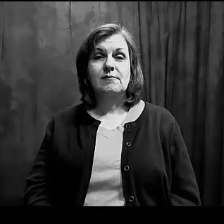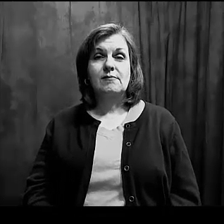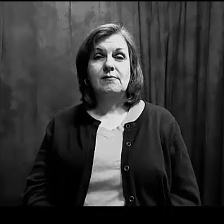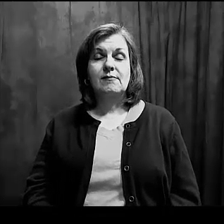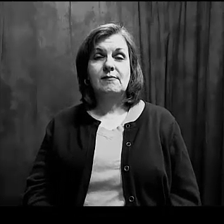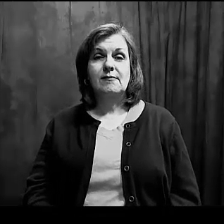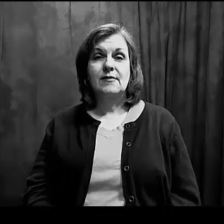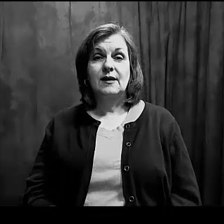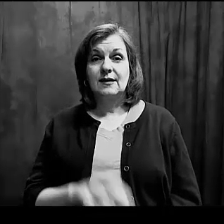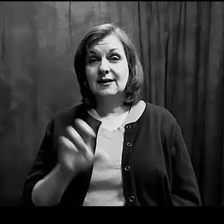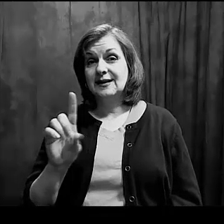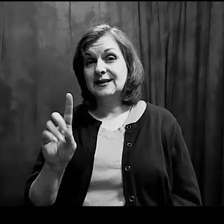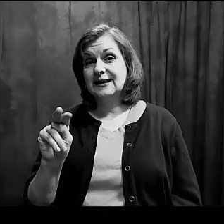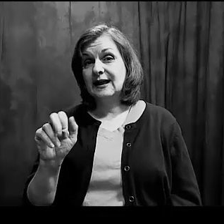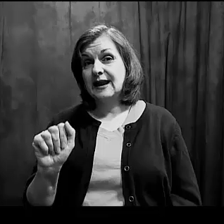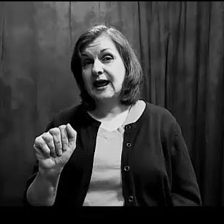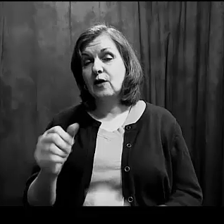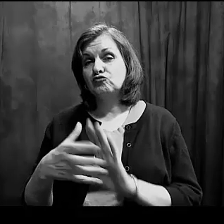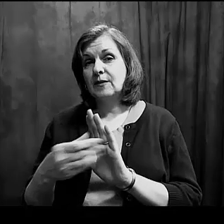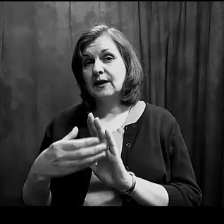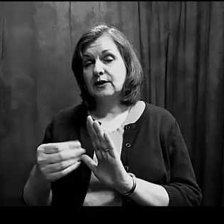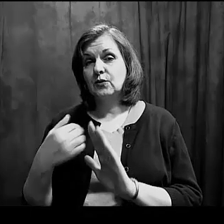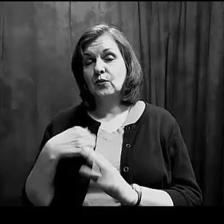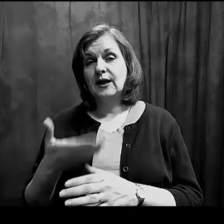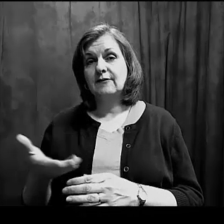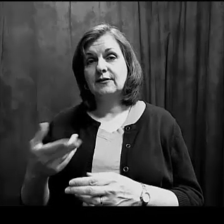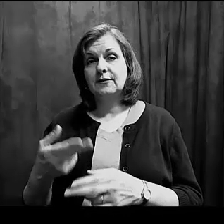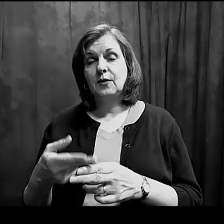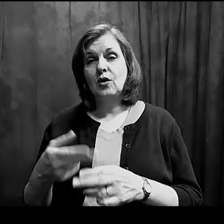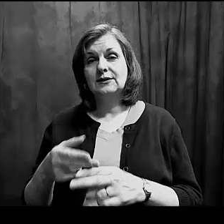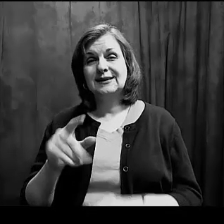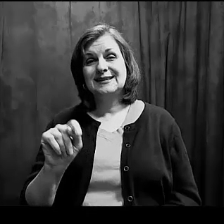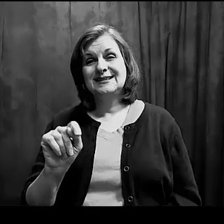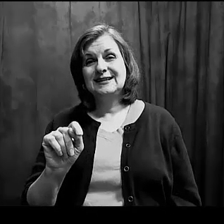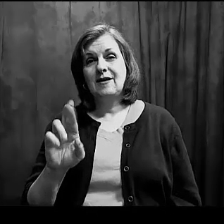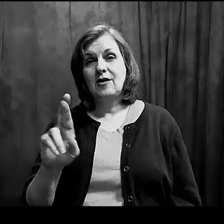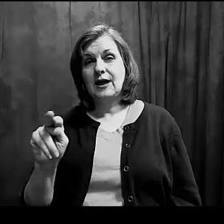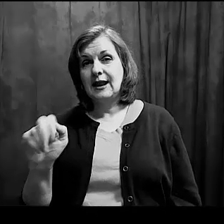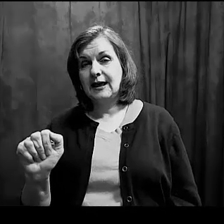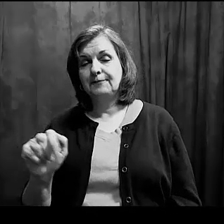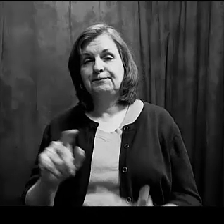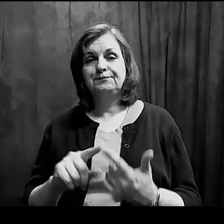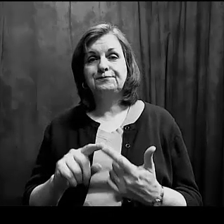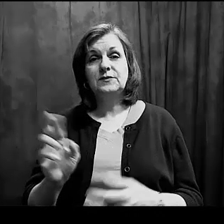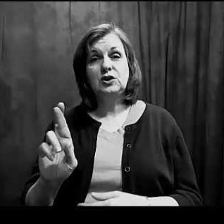so in DNA replication [gene expression] we will look at something known as tRNA and rRNA